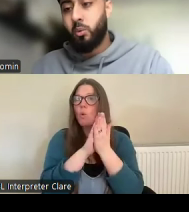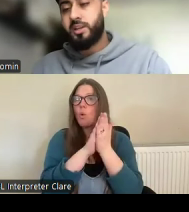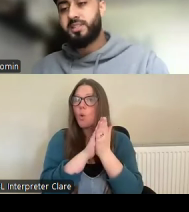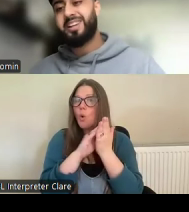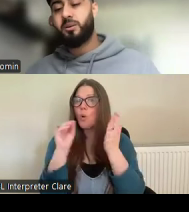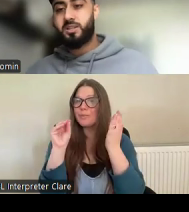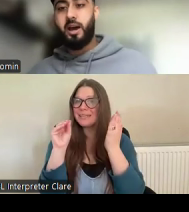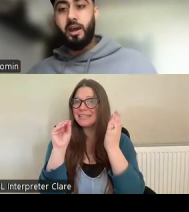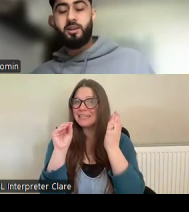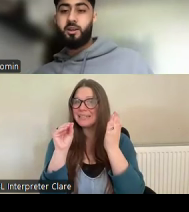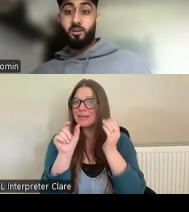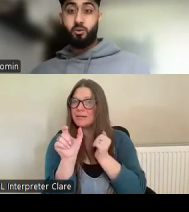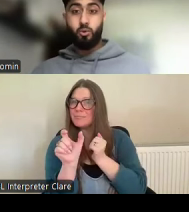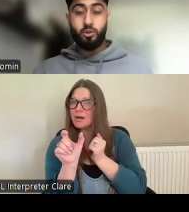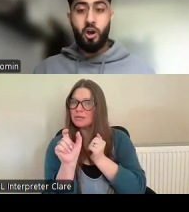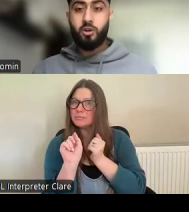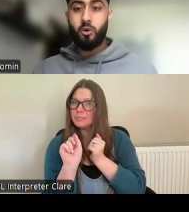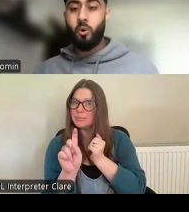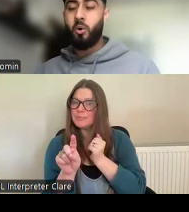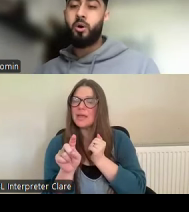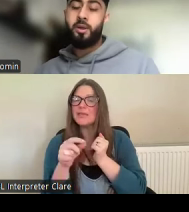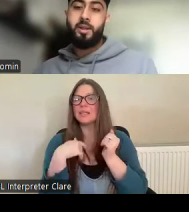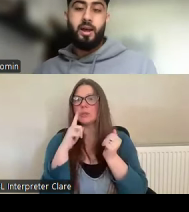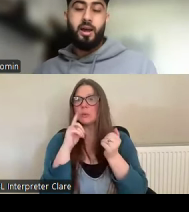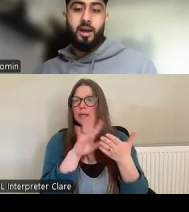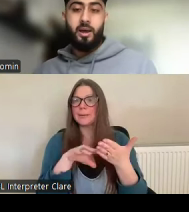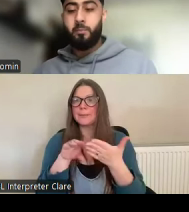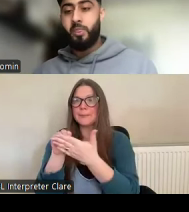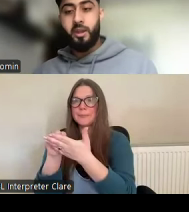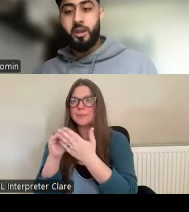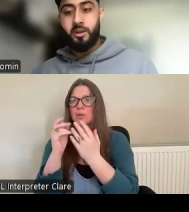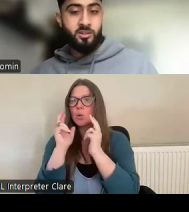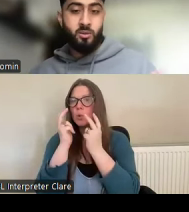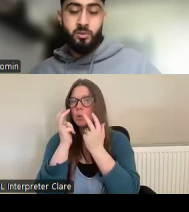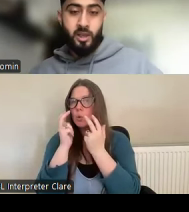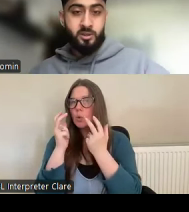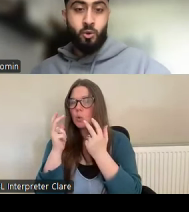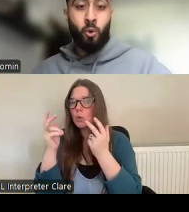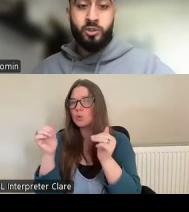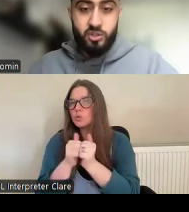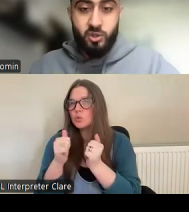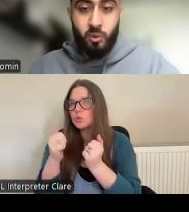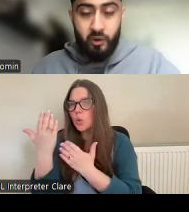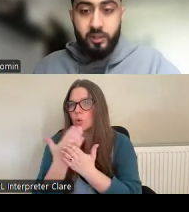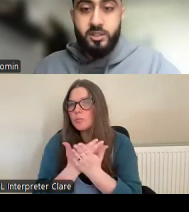to set them aside in a Google Doc or in notes somewhere else,